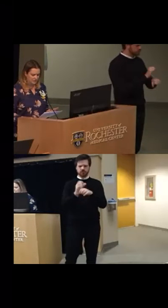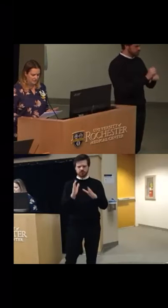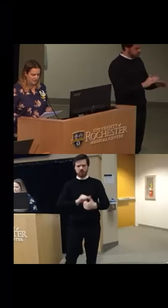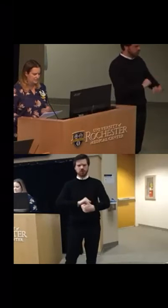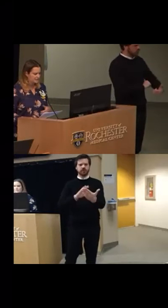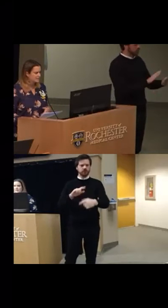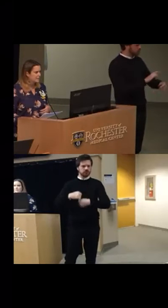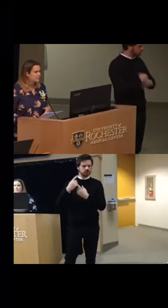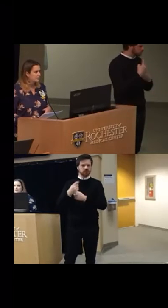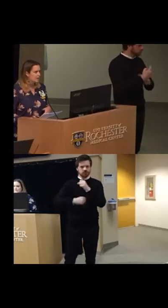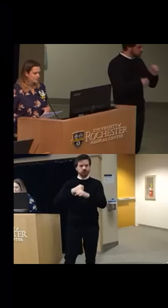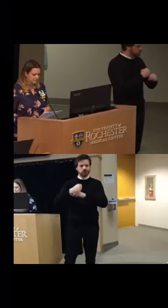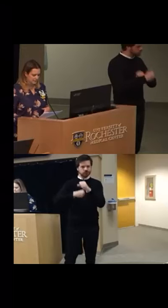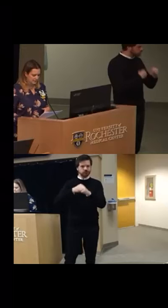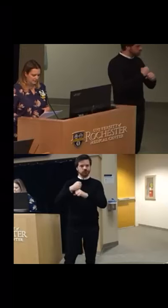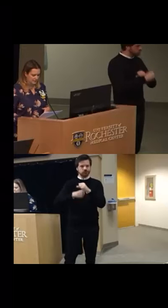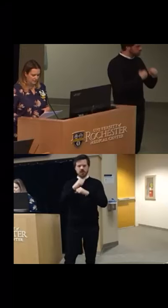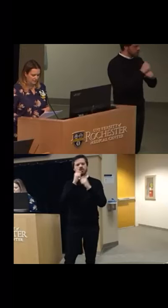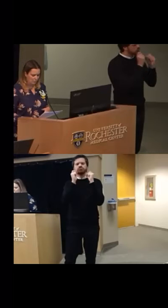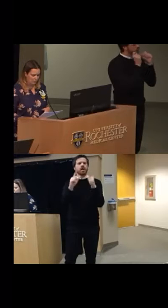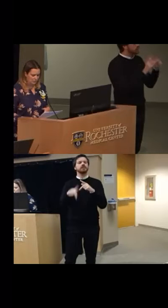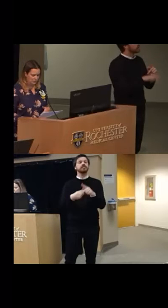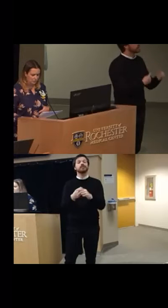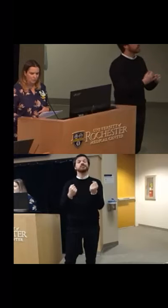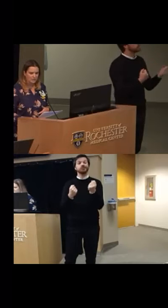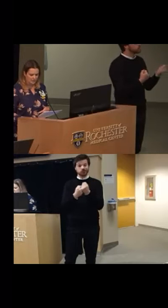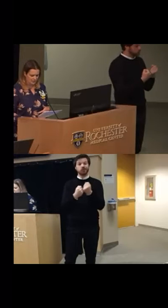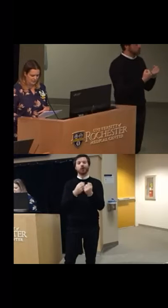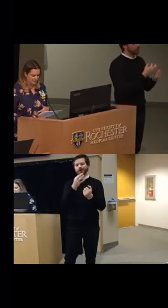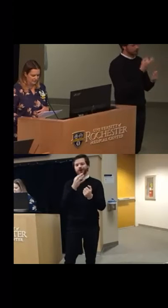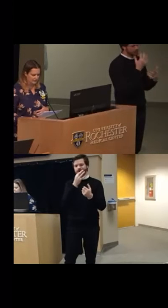over the decades it's not surprising that this type of support was soon woven into the benefits